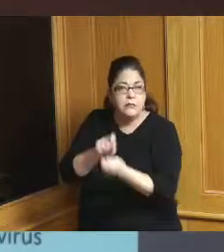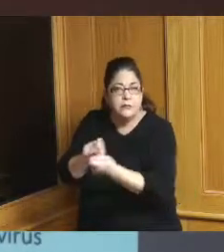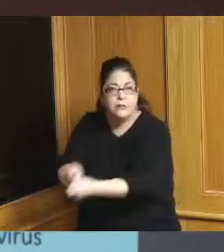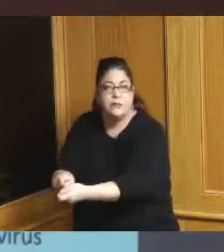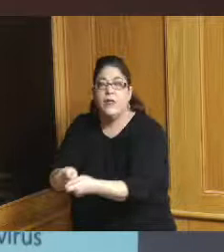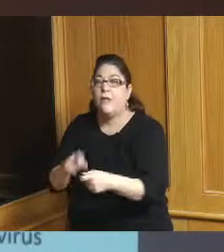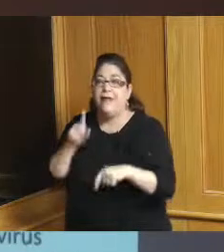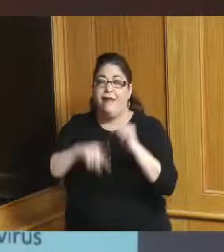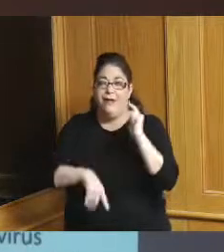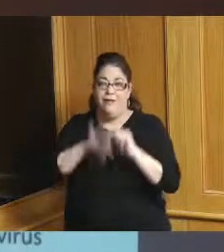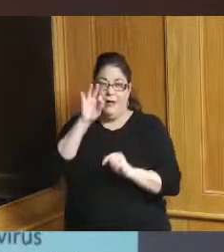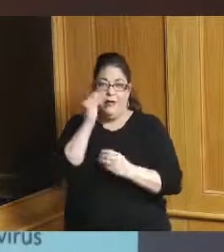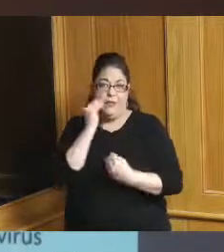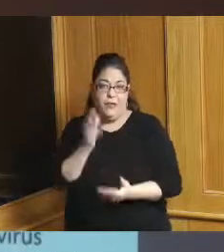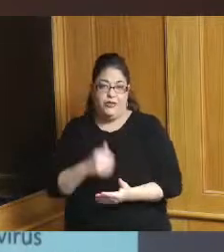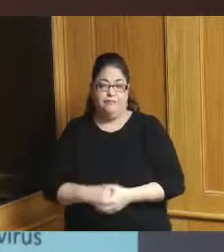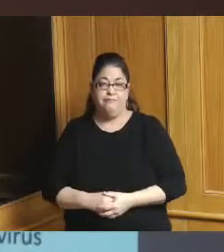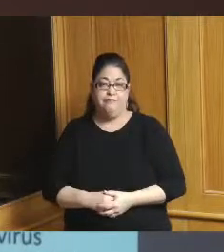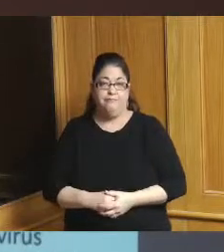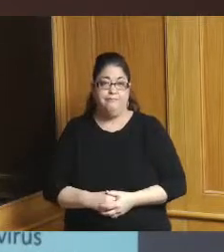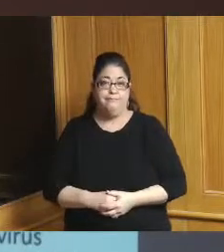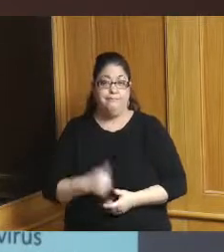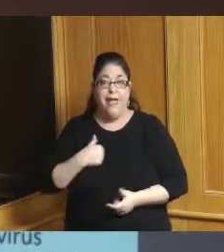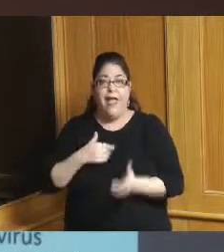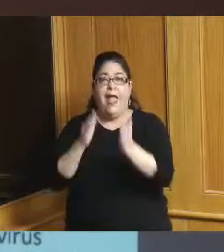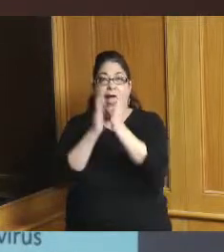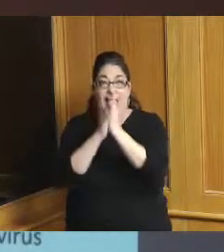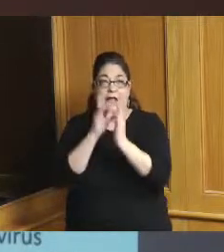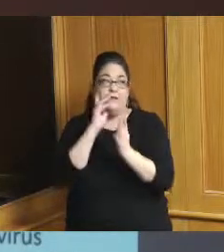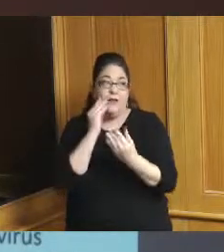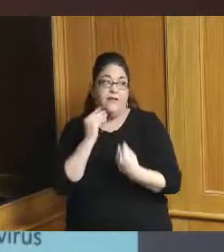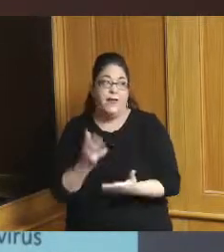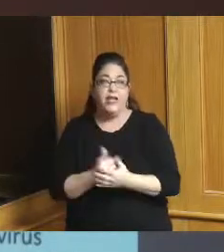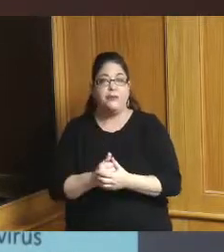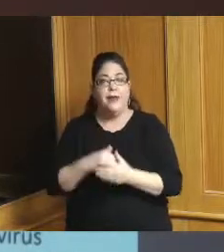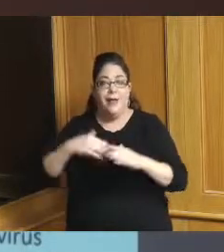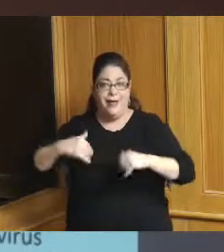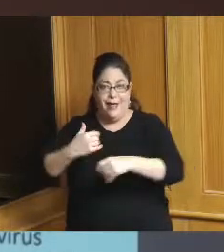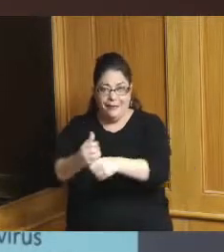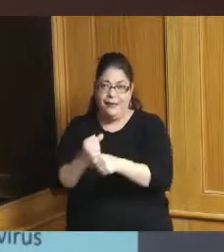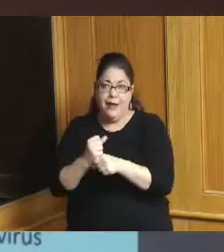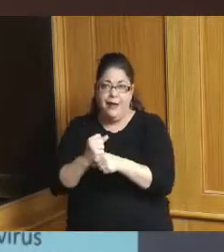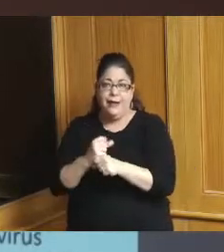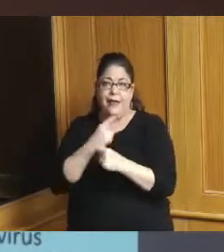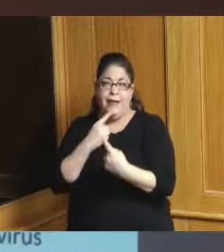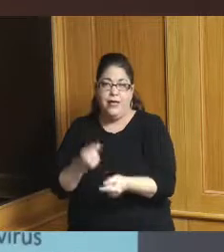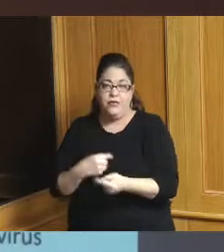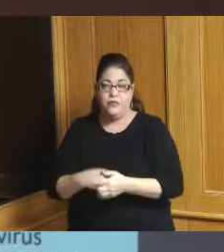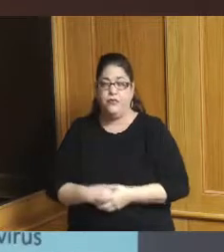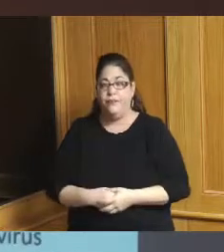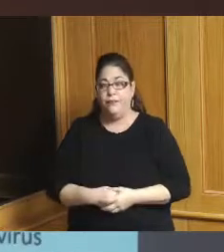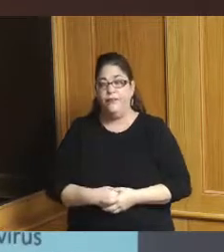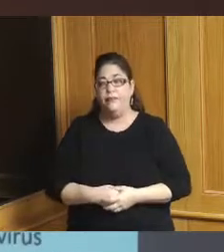information or I've asked for it of course but we haven't gotten to it yet and what is the effect on